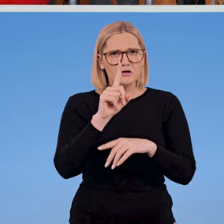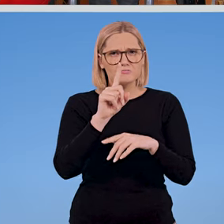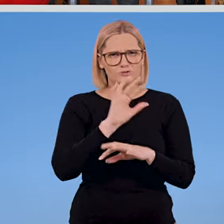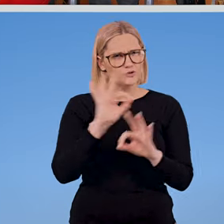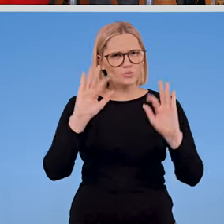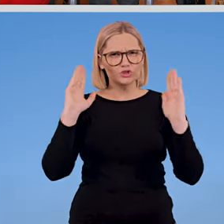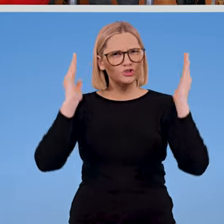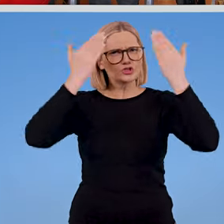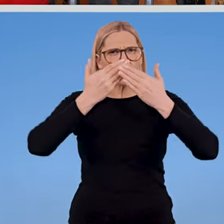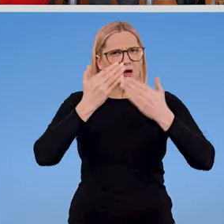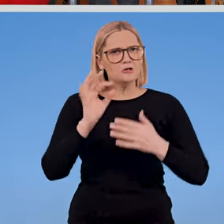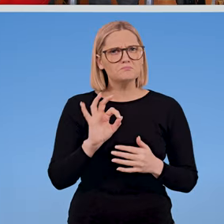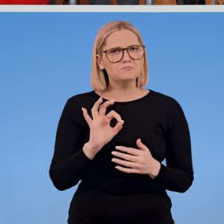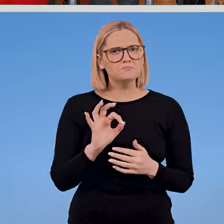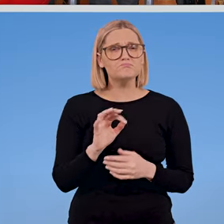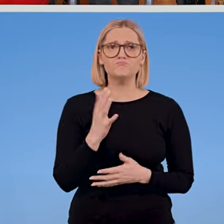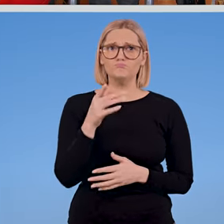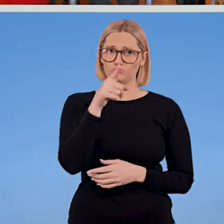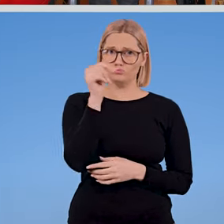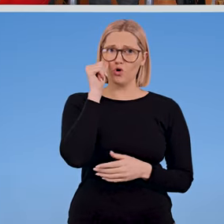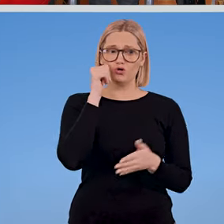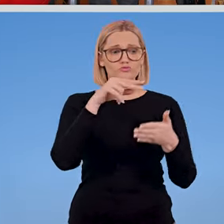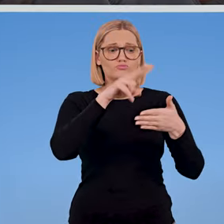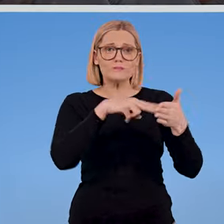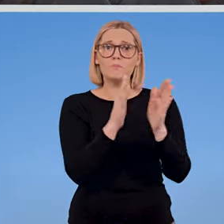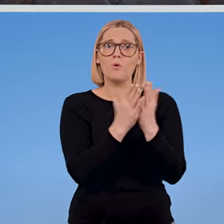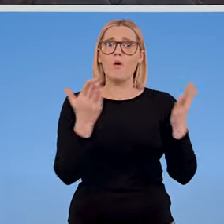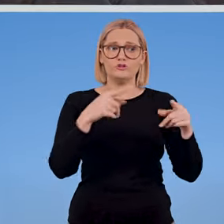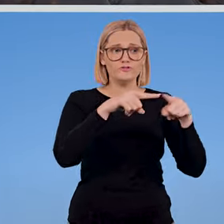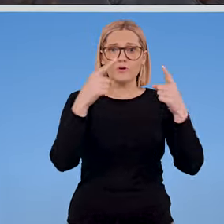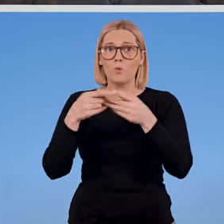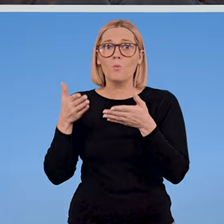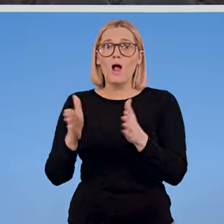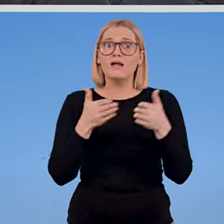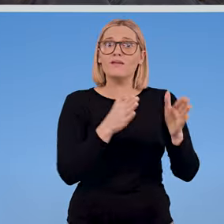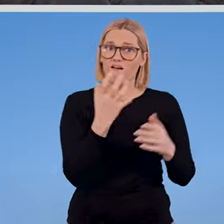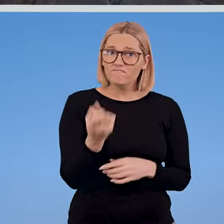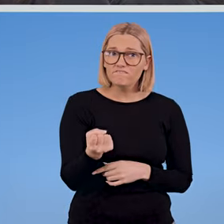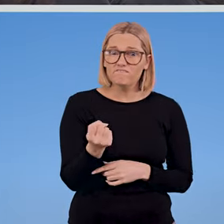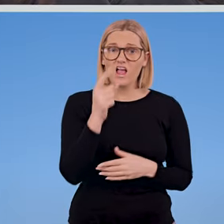Did you know this story can be read in different ways? By looking at the words and pictures